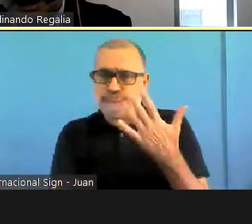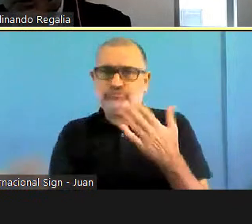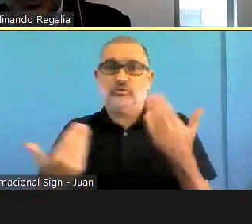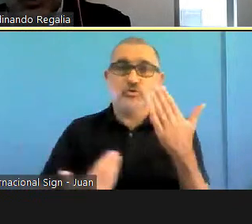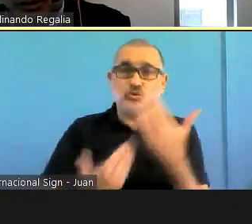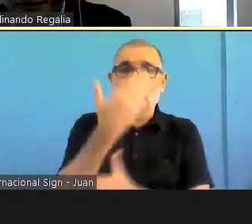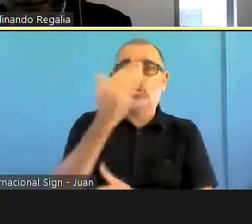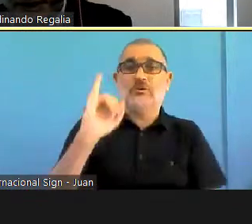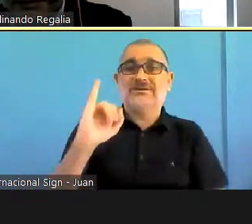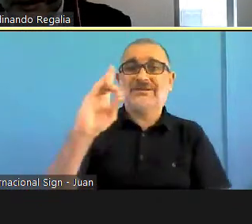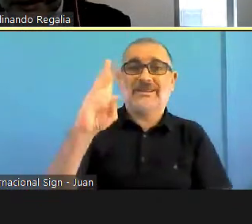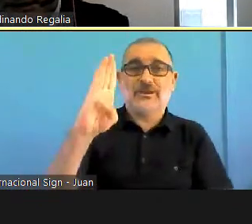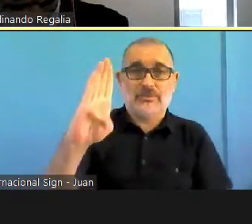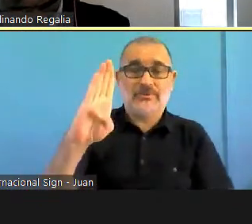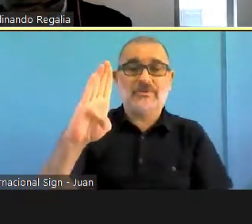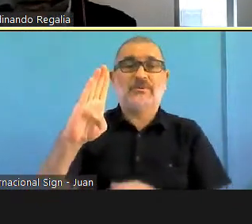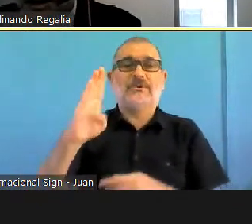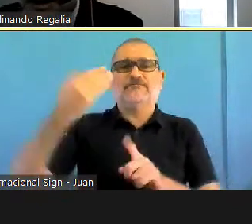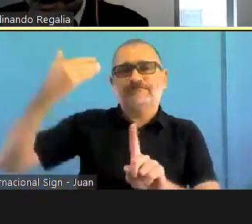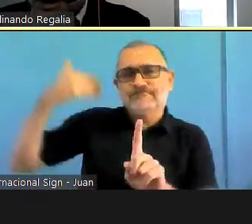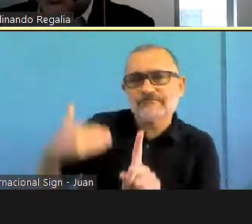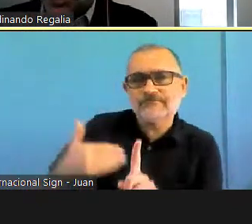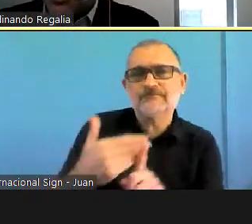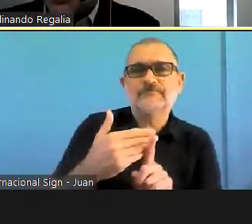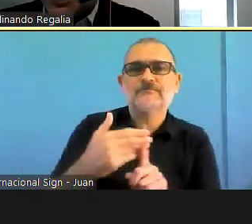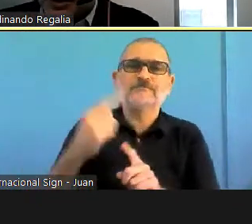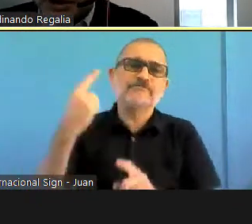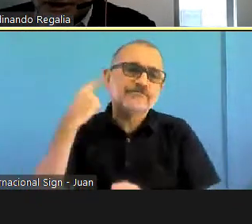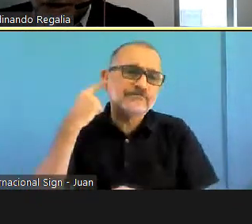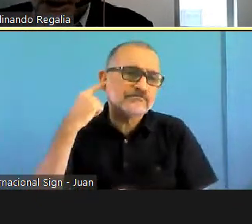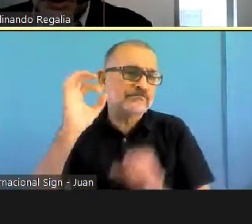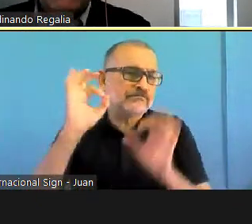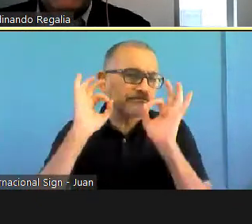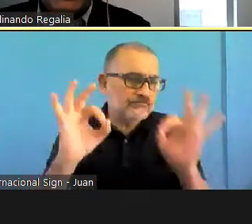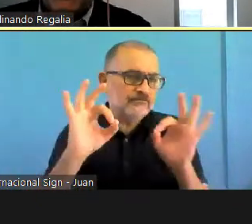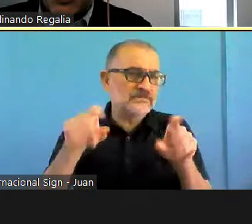Promote integrated networks, improve resource allocation,